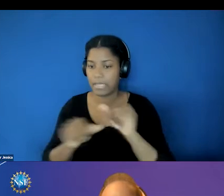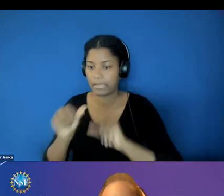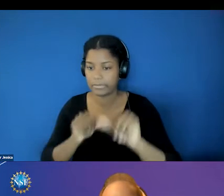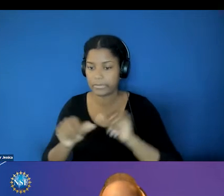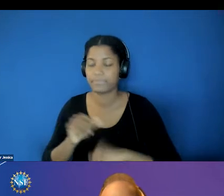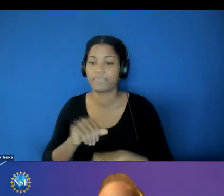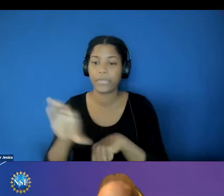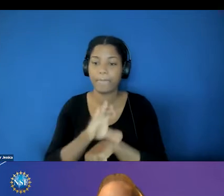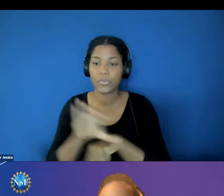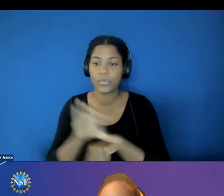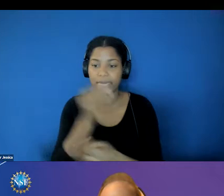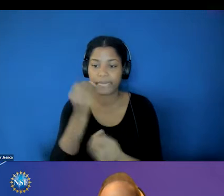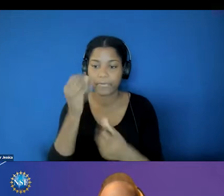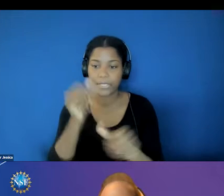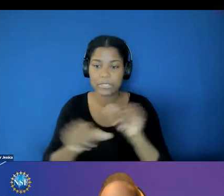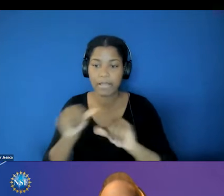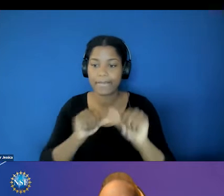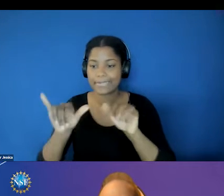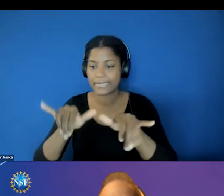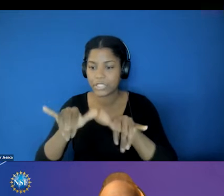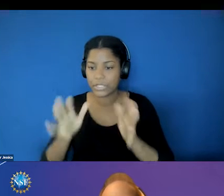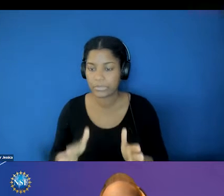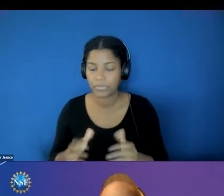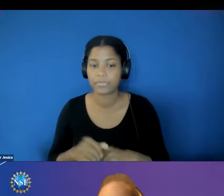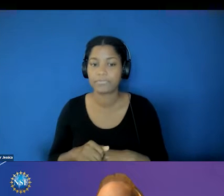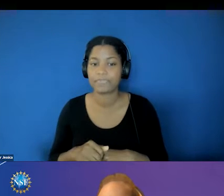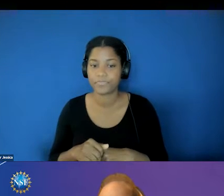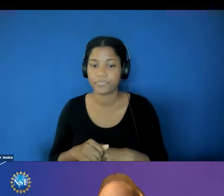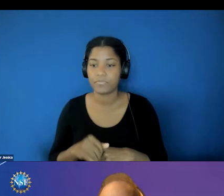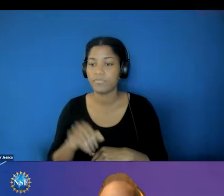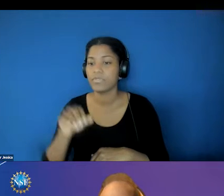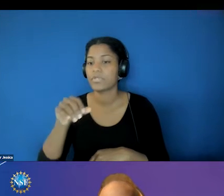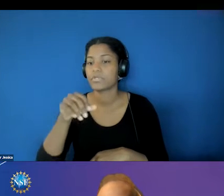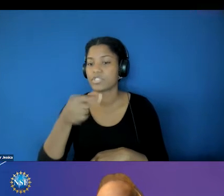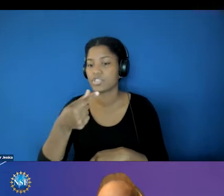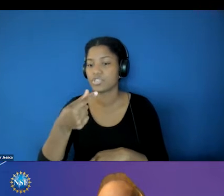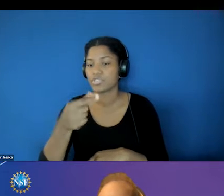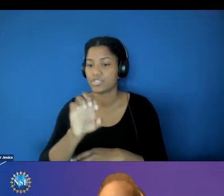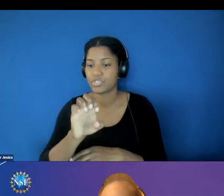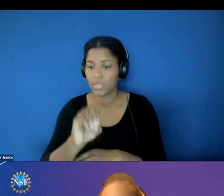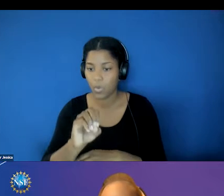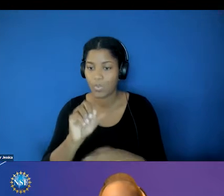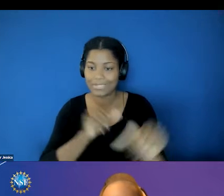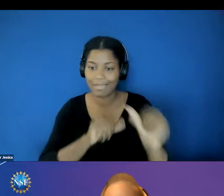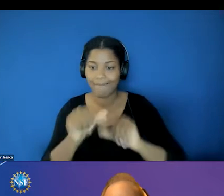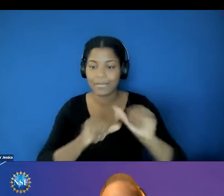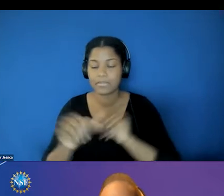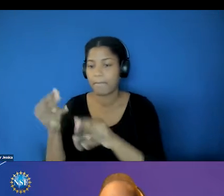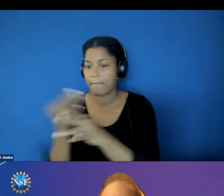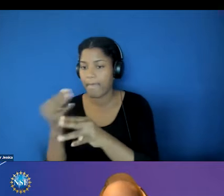Computer Information Science and Engineering, Engineering, Geoscience, Mathematical and Physical Sciences,